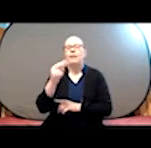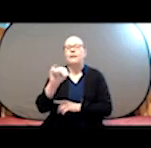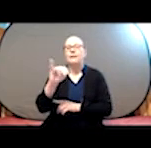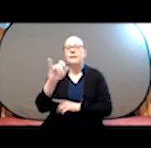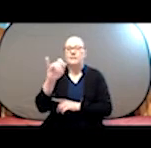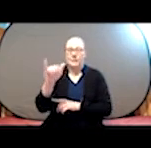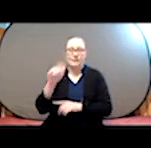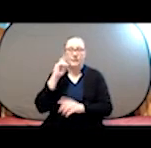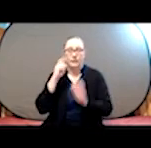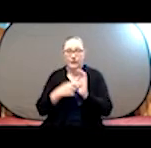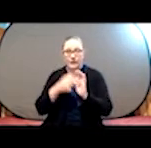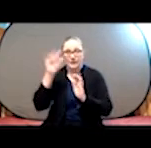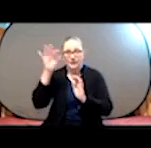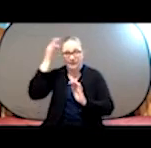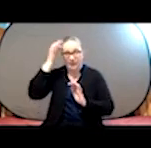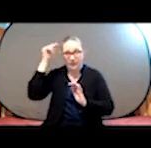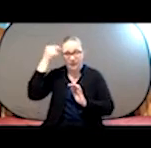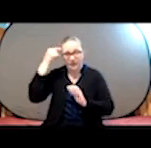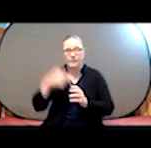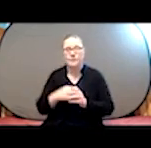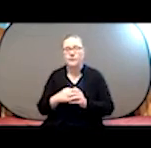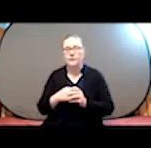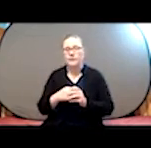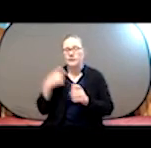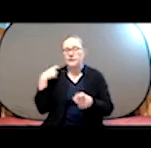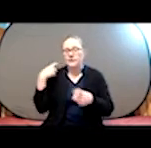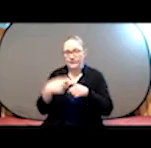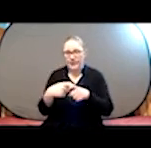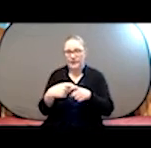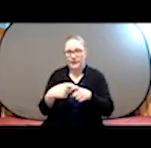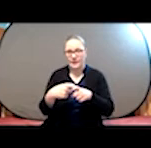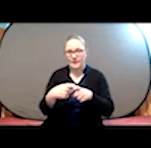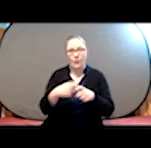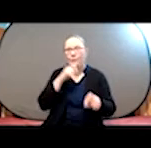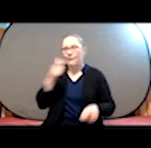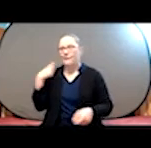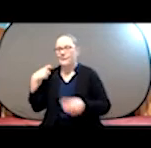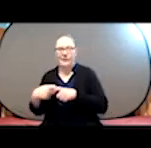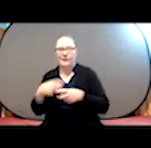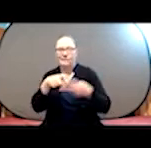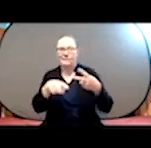federal government and that is Hispanic. So you're either Hispanic or non-Hispanic and the five races